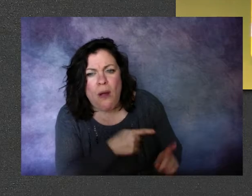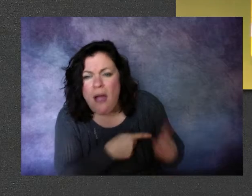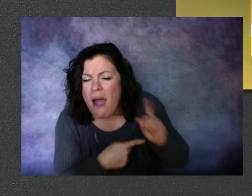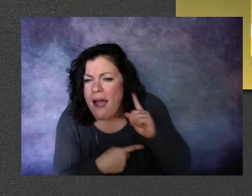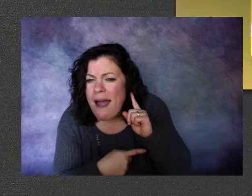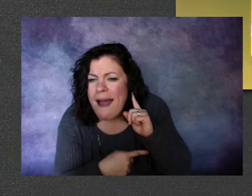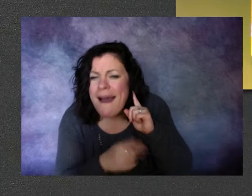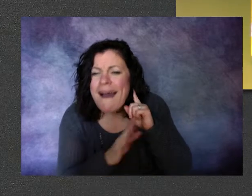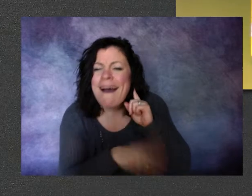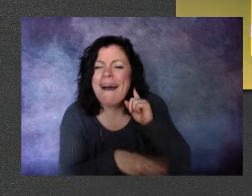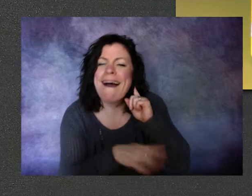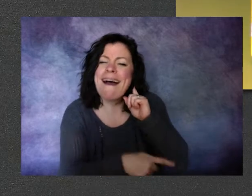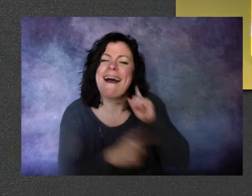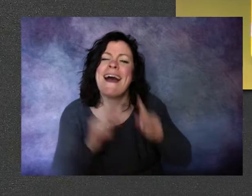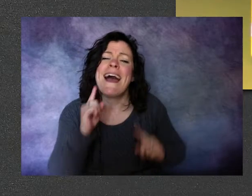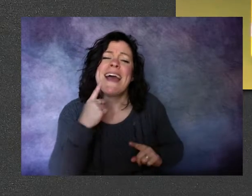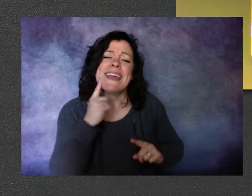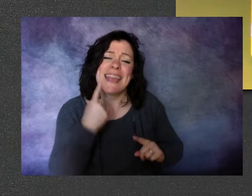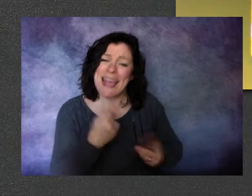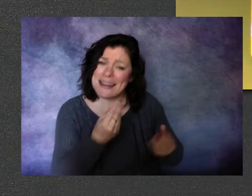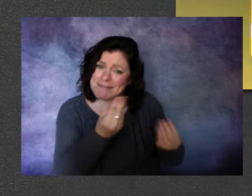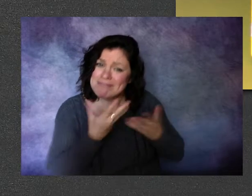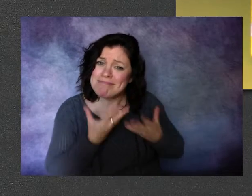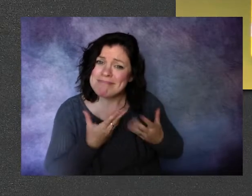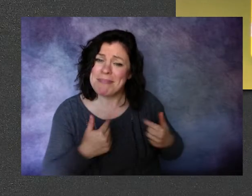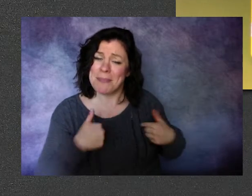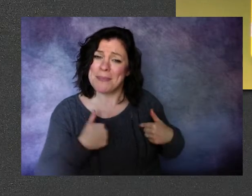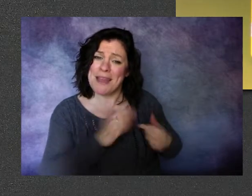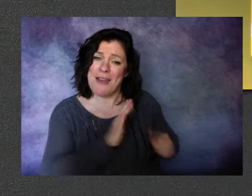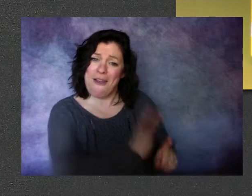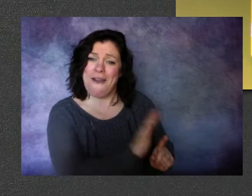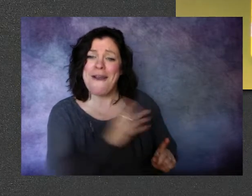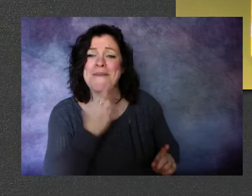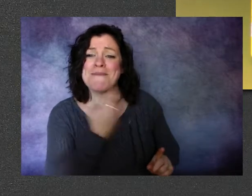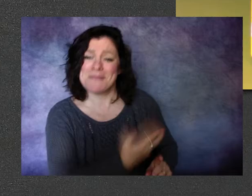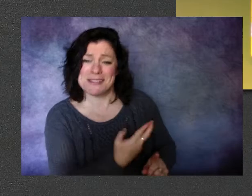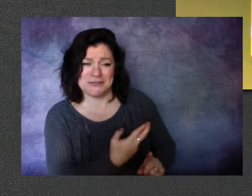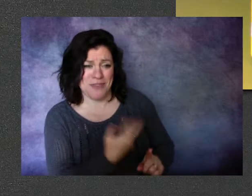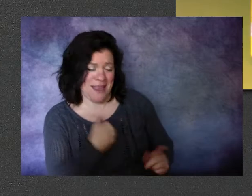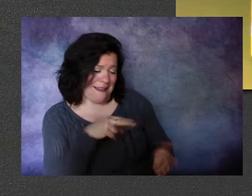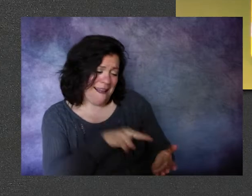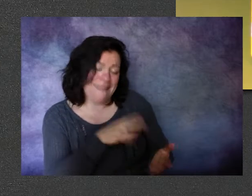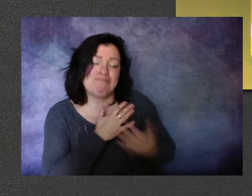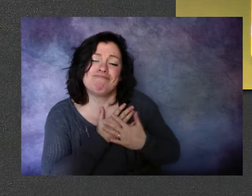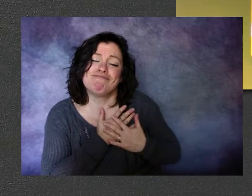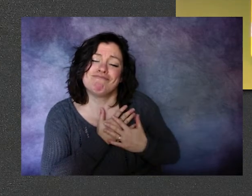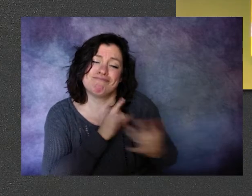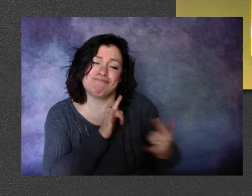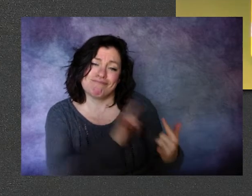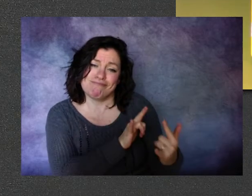Oh, Candy, I love you! Candy said I was her best friend! Well today, my friends,